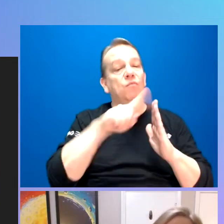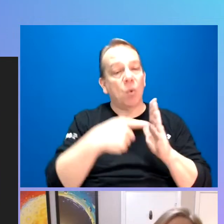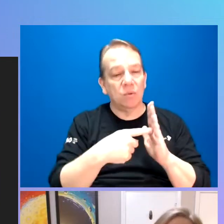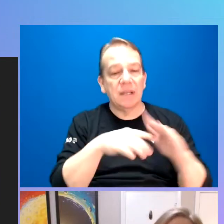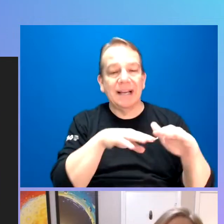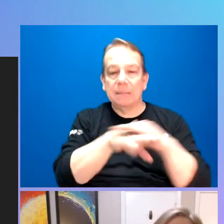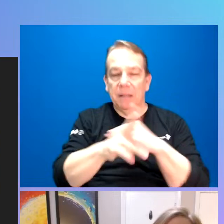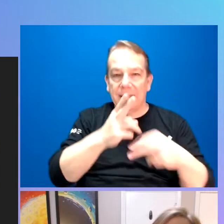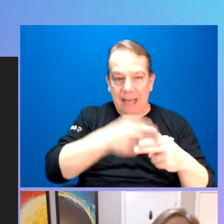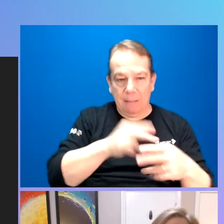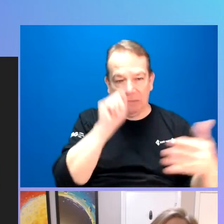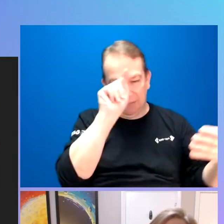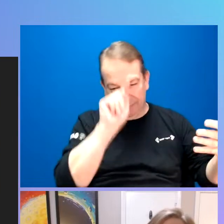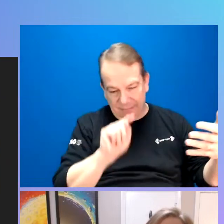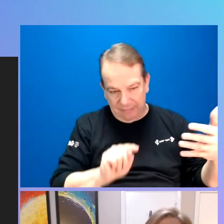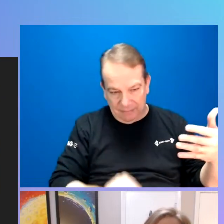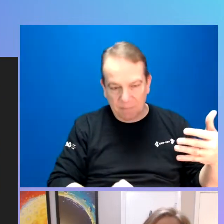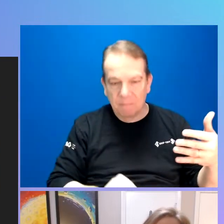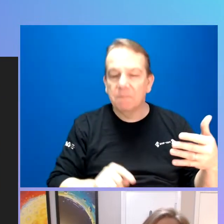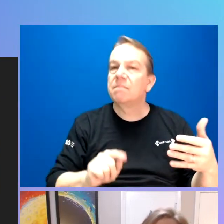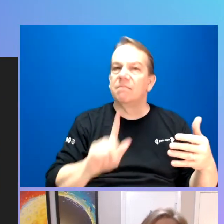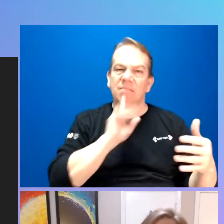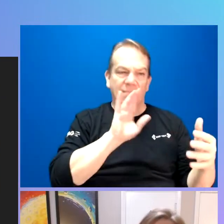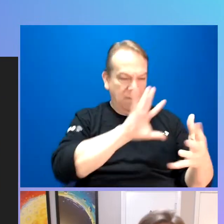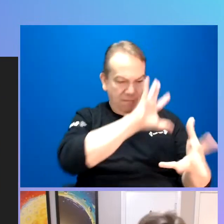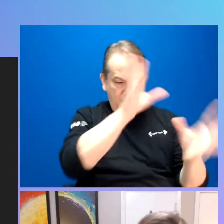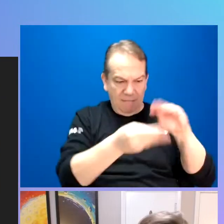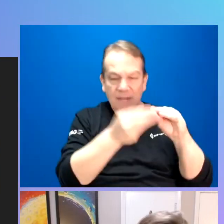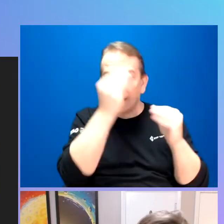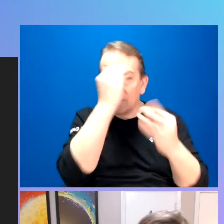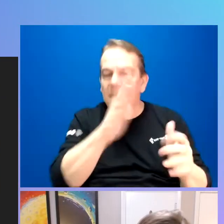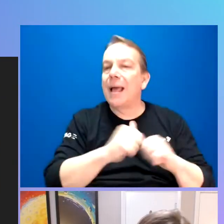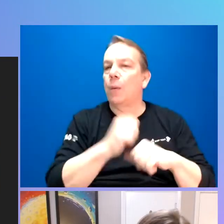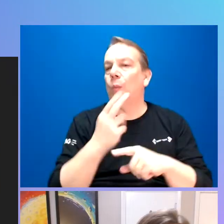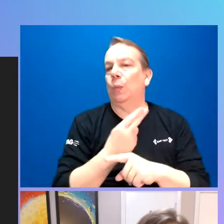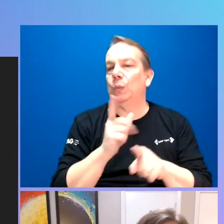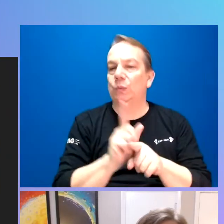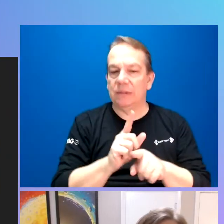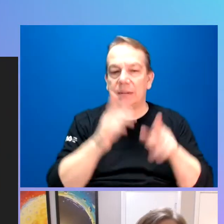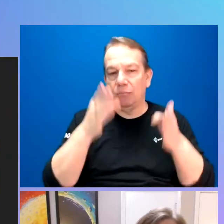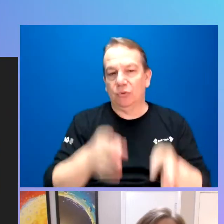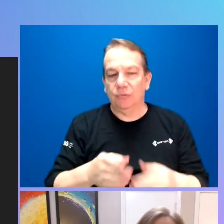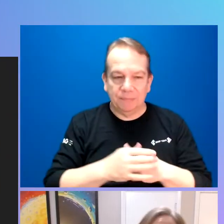walk through a few examples of how you can put this knowledge